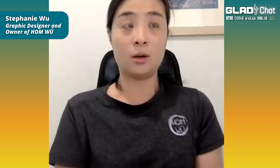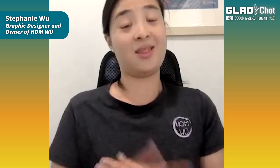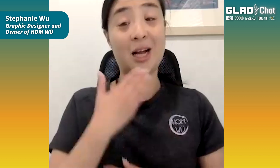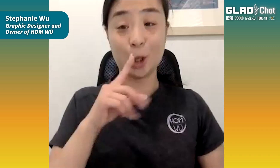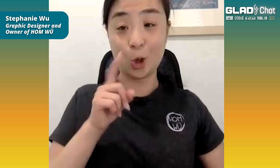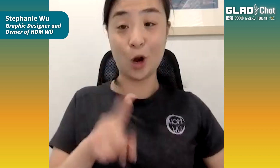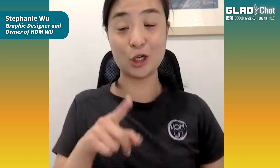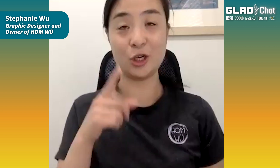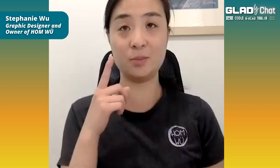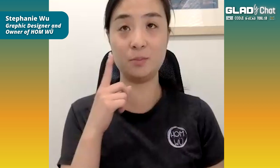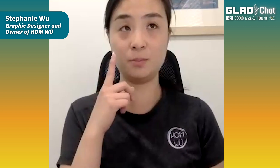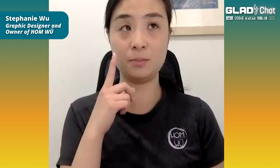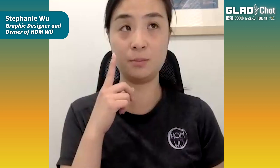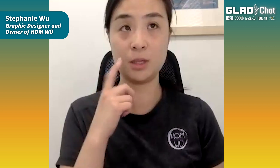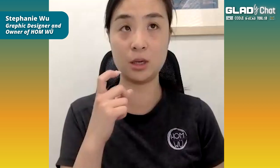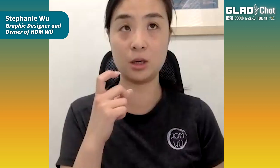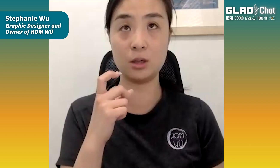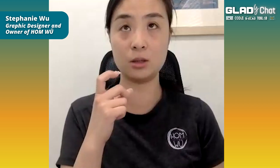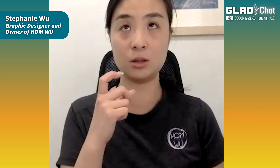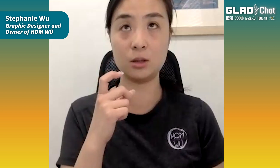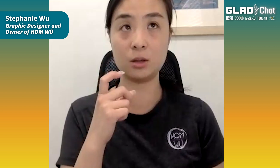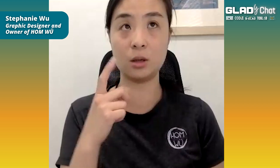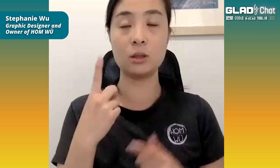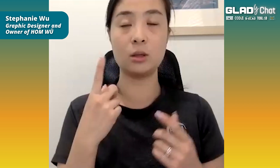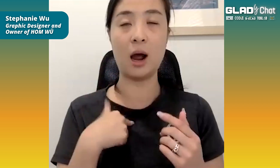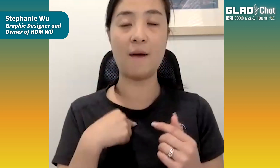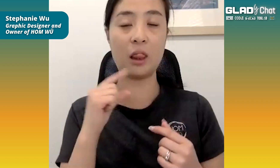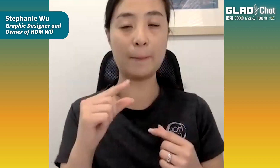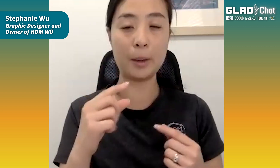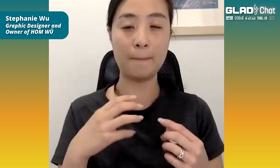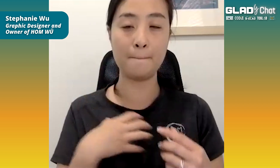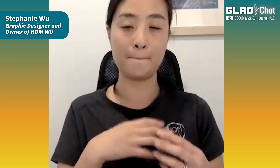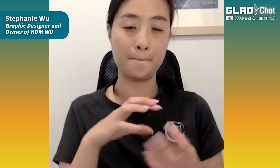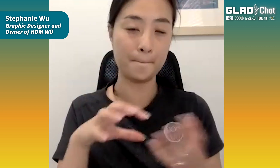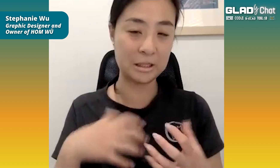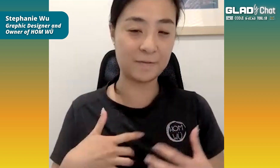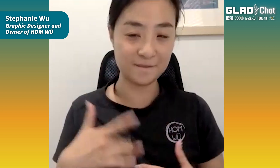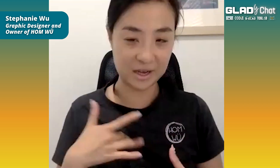That’s a good question, because I have mixed feelings